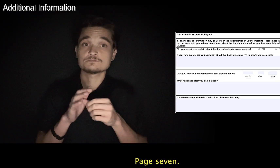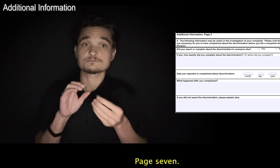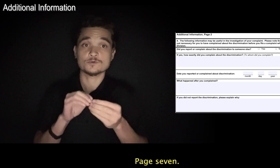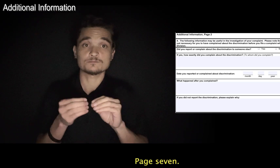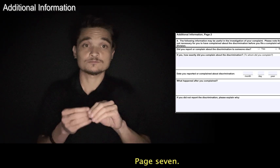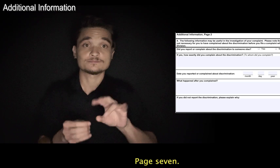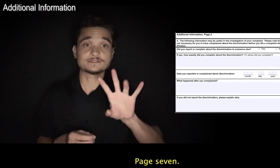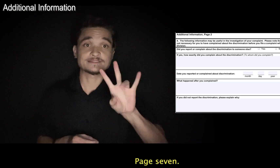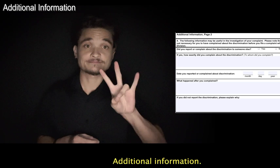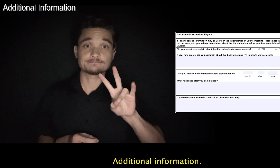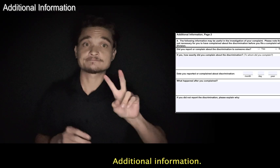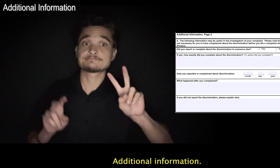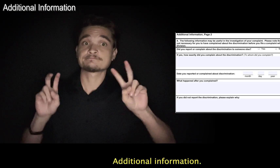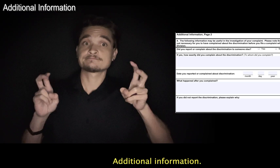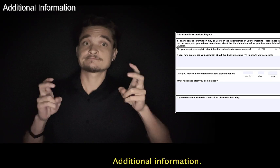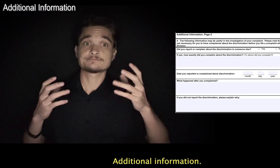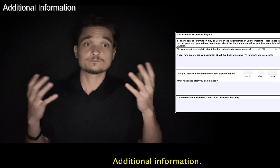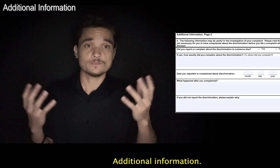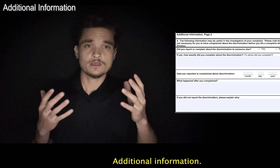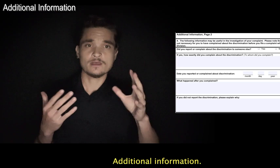Page seven. Additional information.